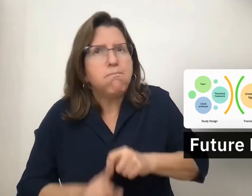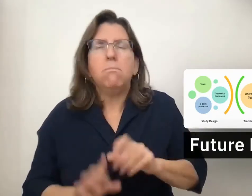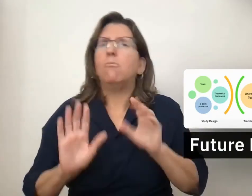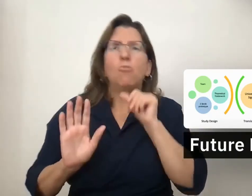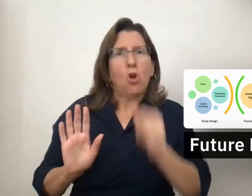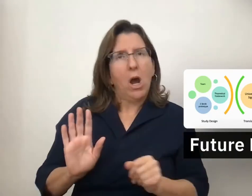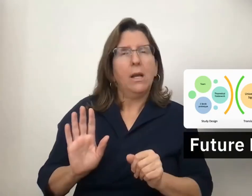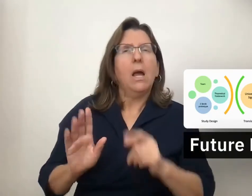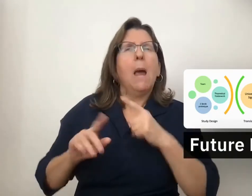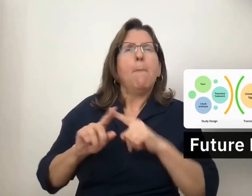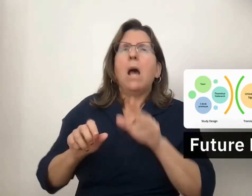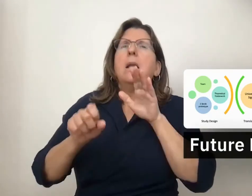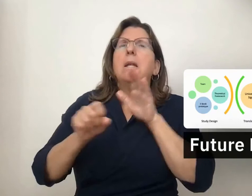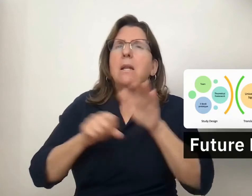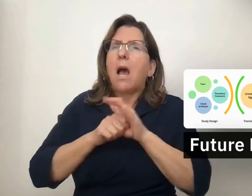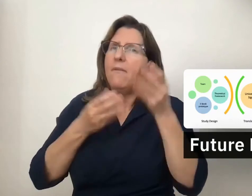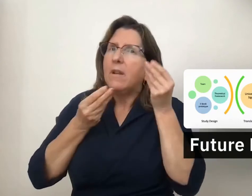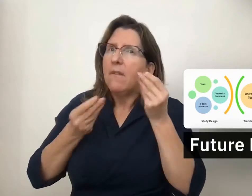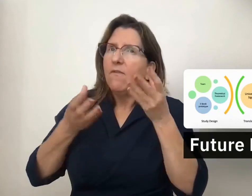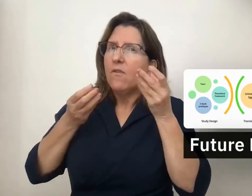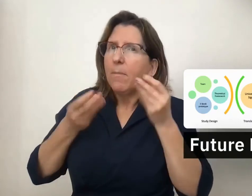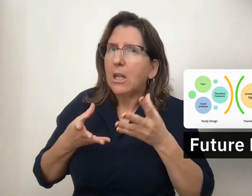It uses gesture, but is not a full fledged language itself.